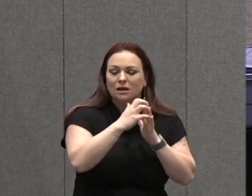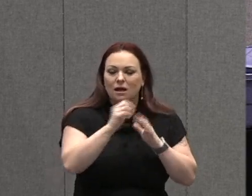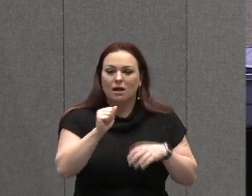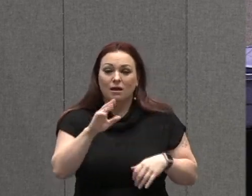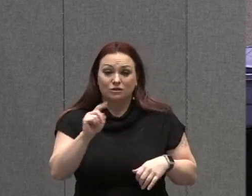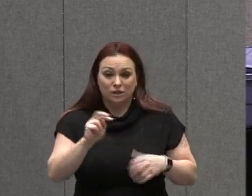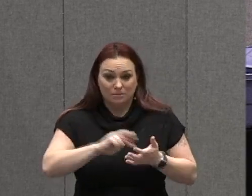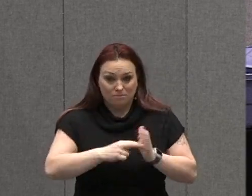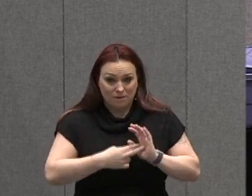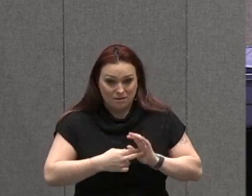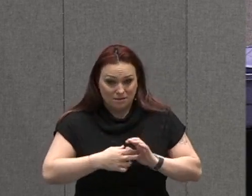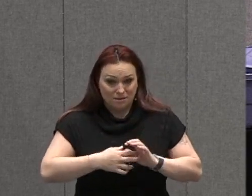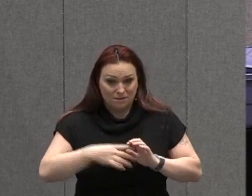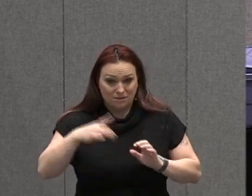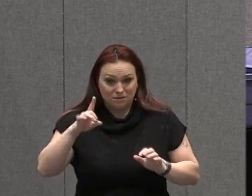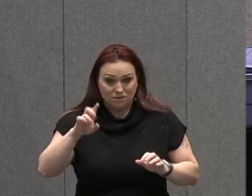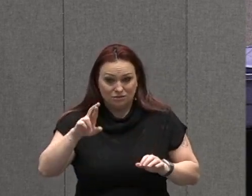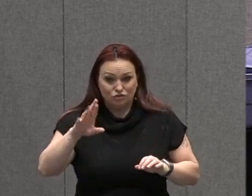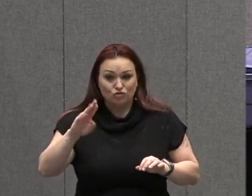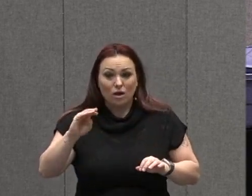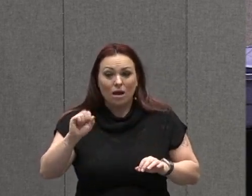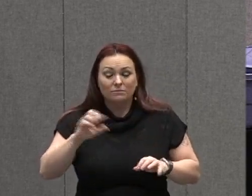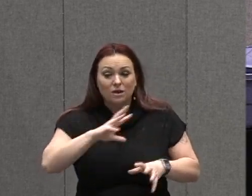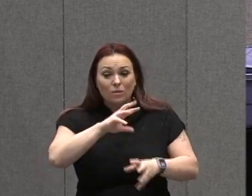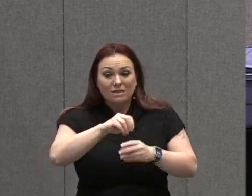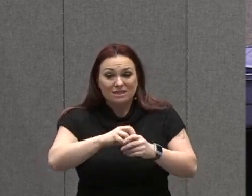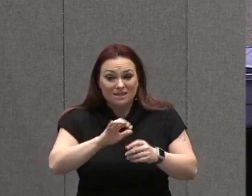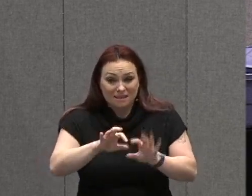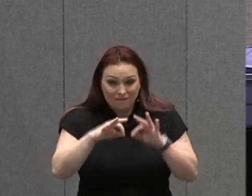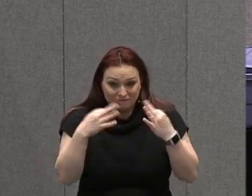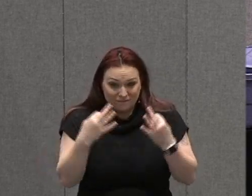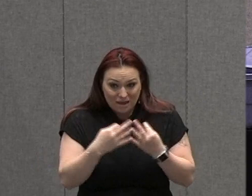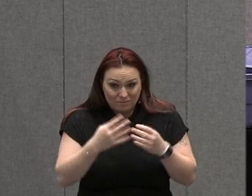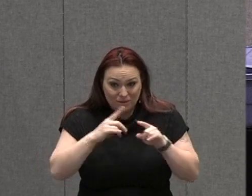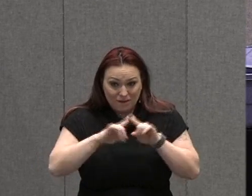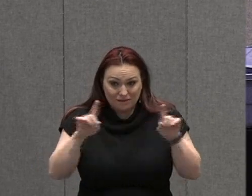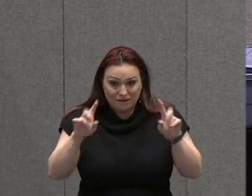But so within the percussion family, there are different subcategories.